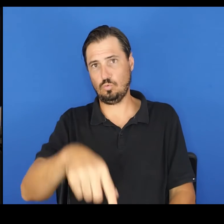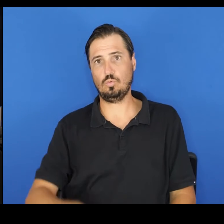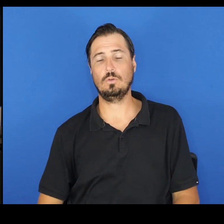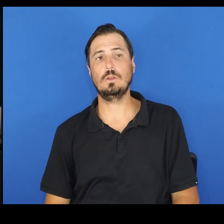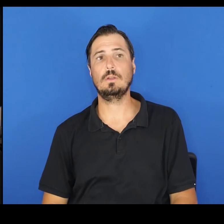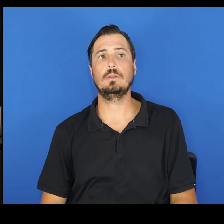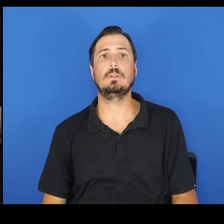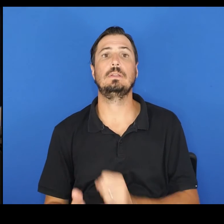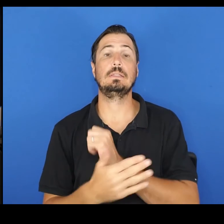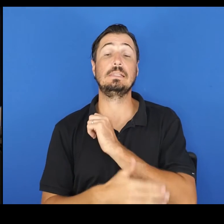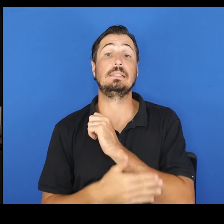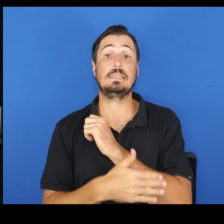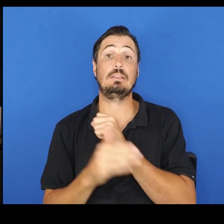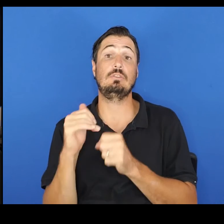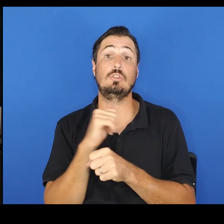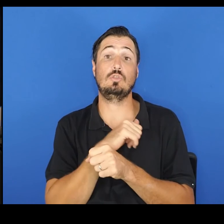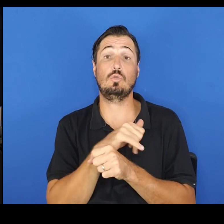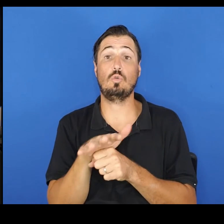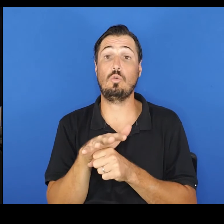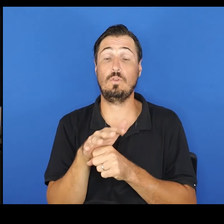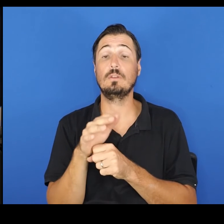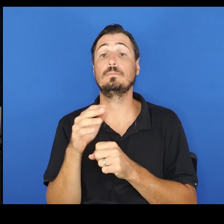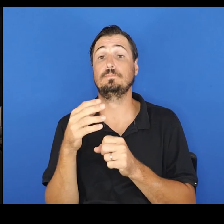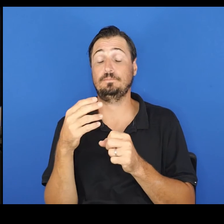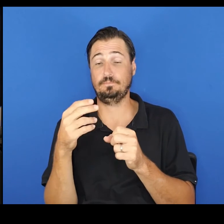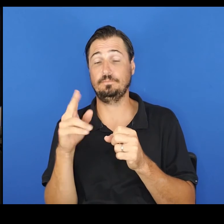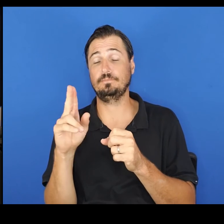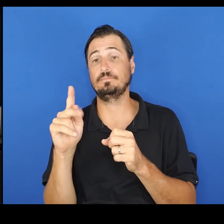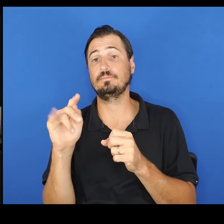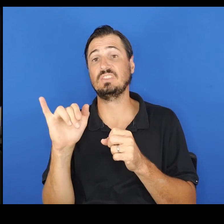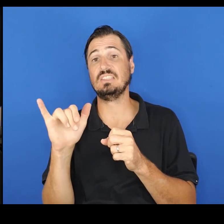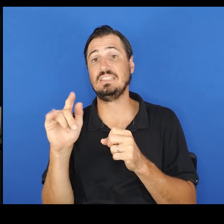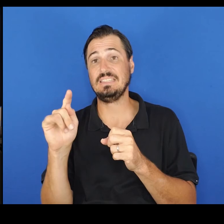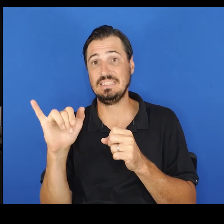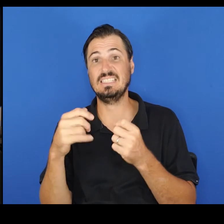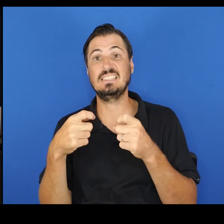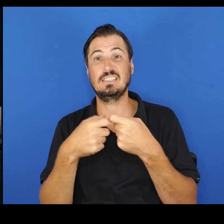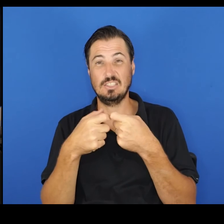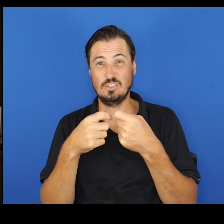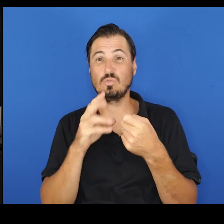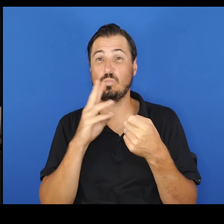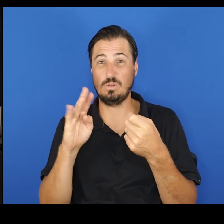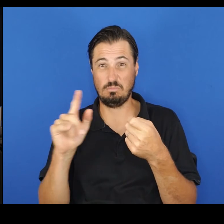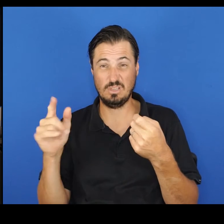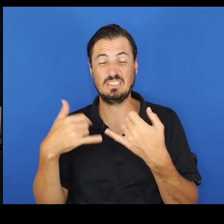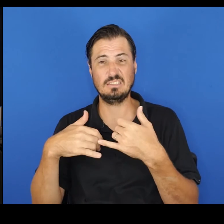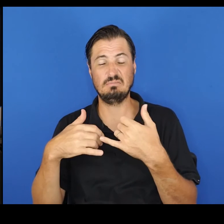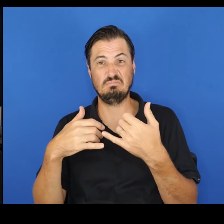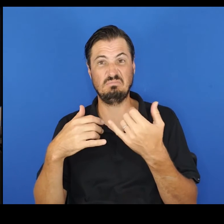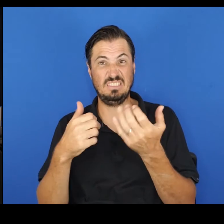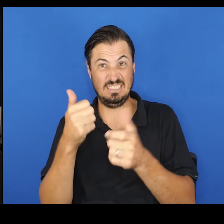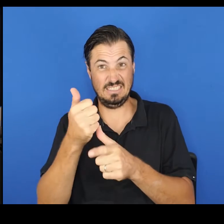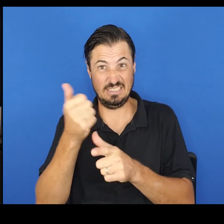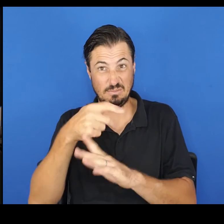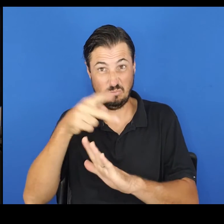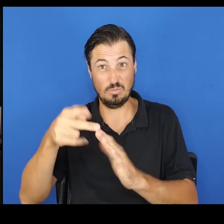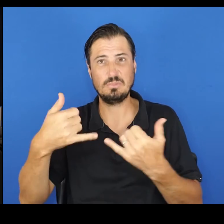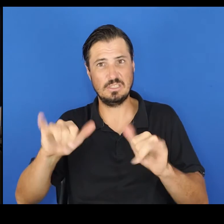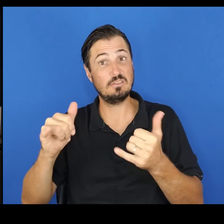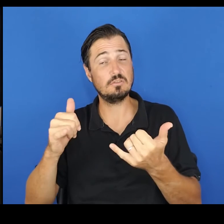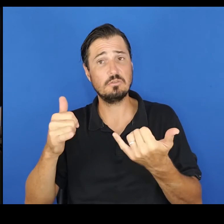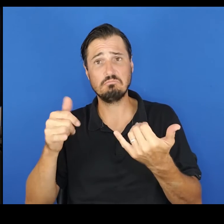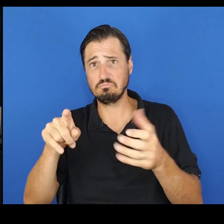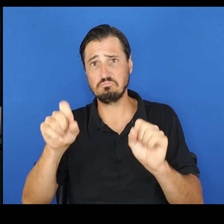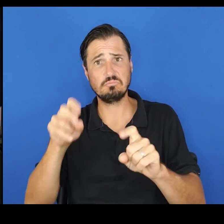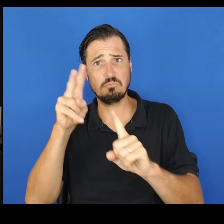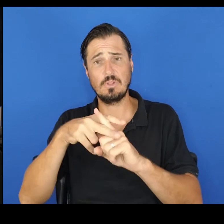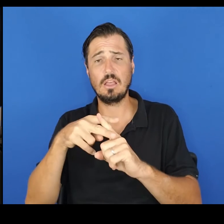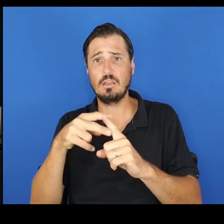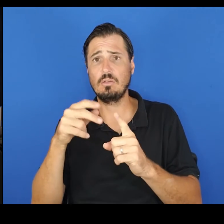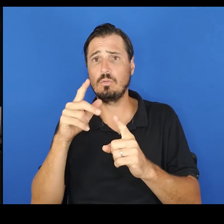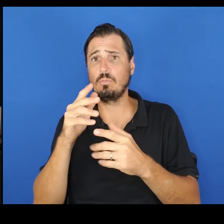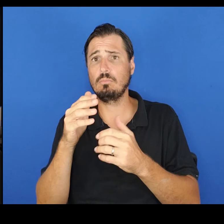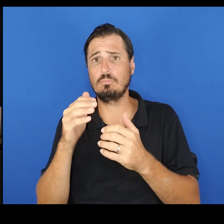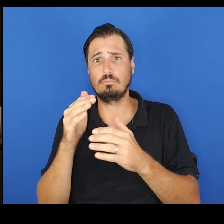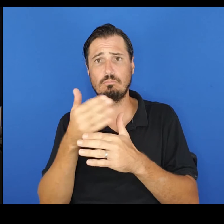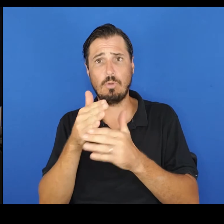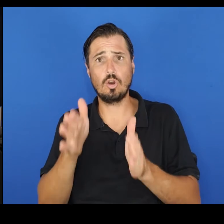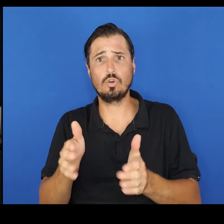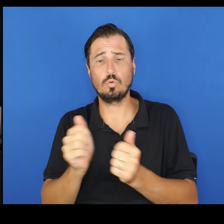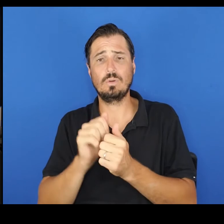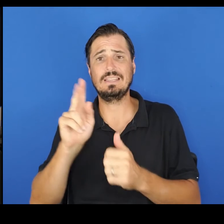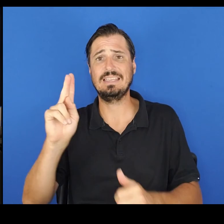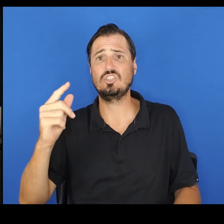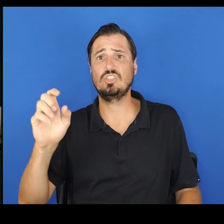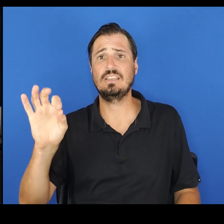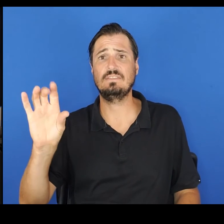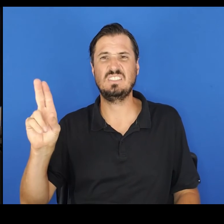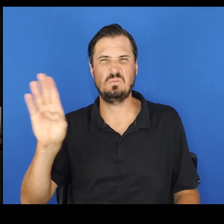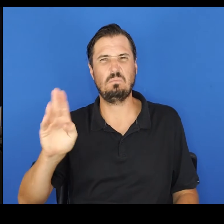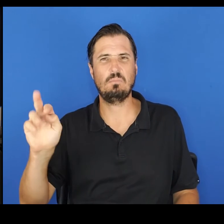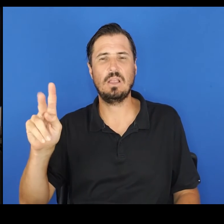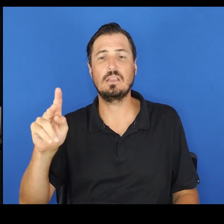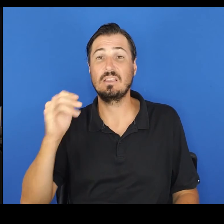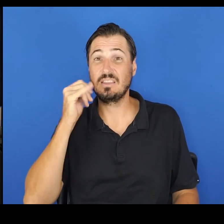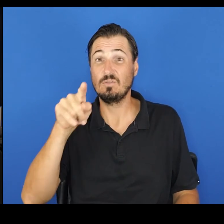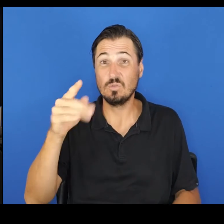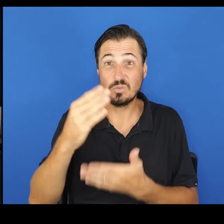The county’s Coronavirus Rental and Utility Assistance Program is still available, in partnership with KGEFCU. If you or someone you know is having trouble with paying rent or utility bills,